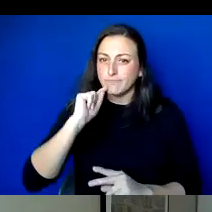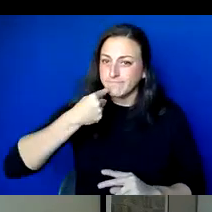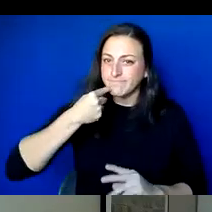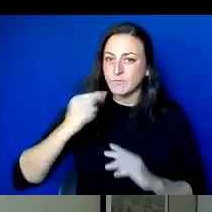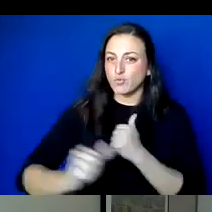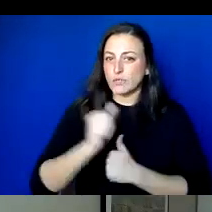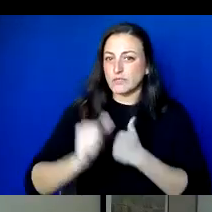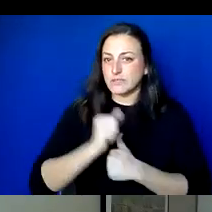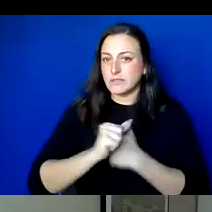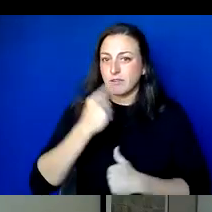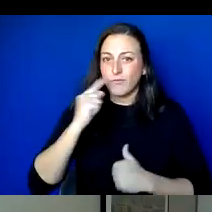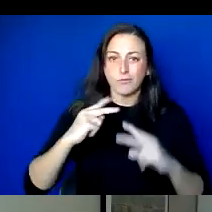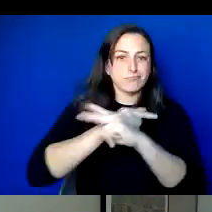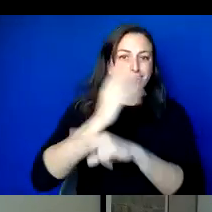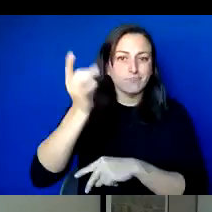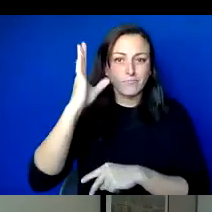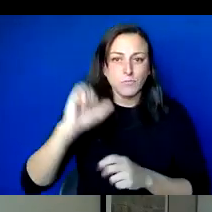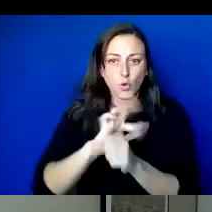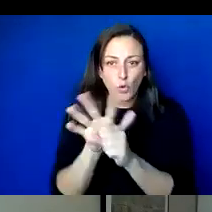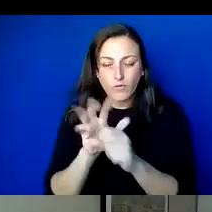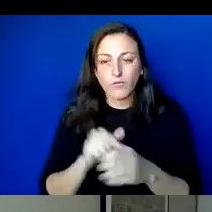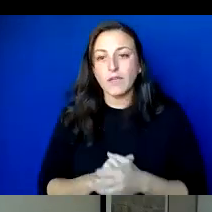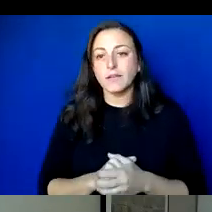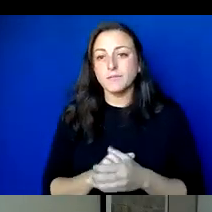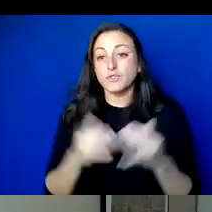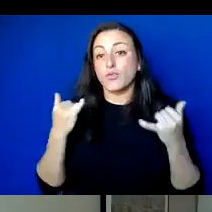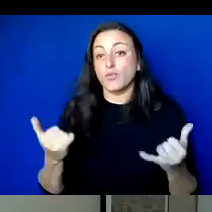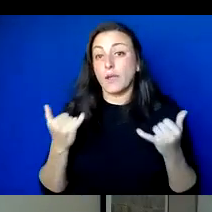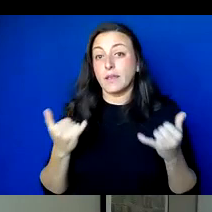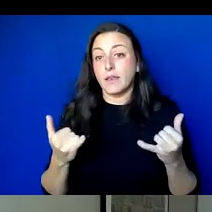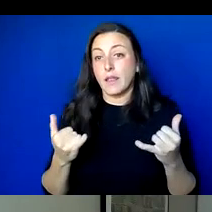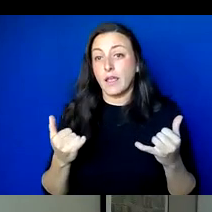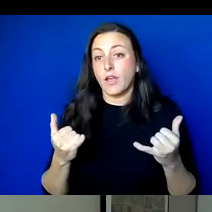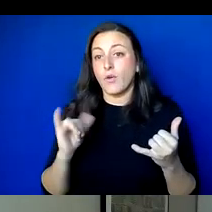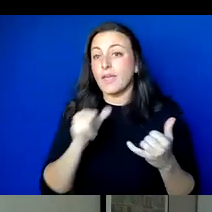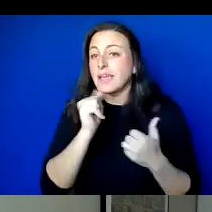that risk - or at least the evidence we have at this point - points to all immunosuppressive